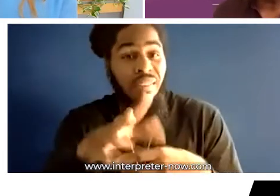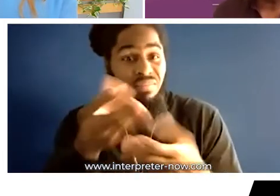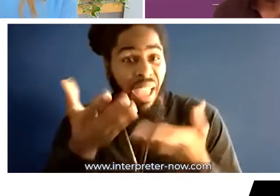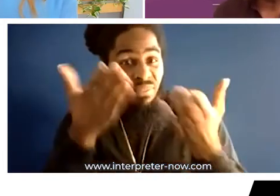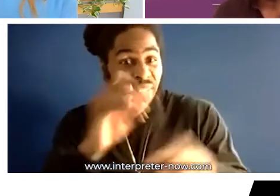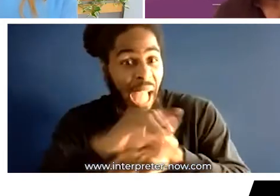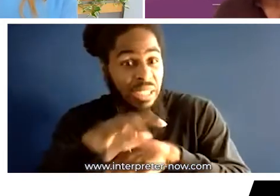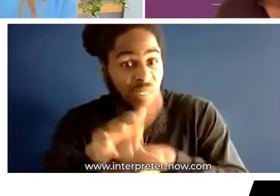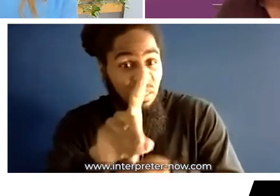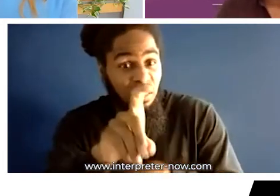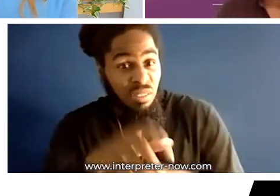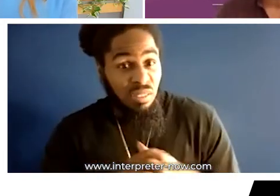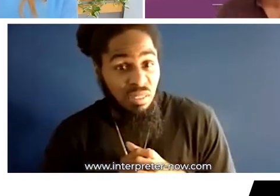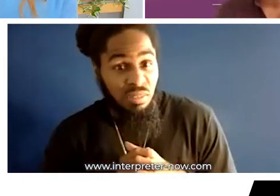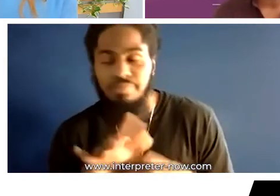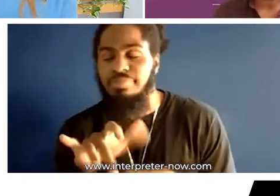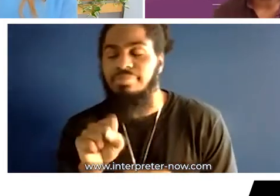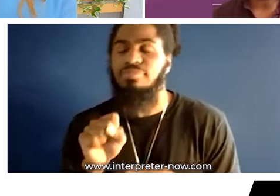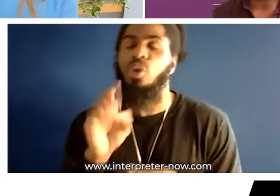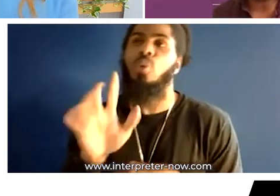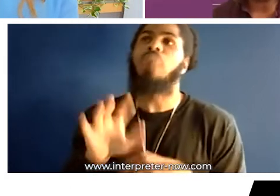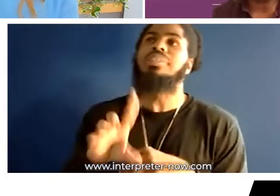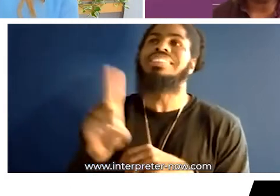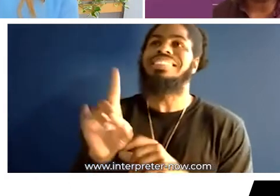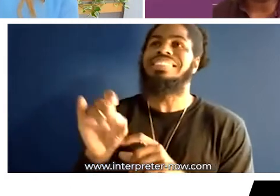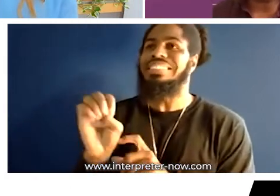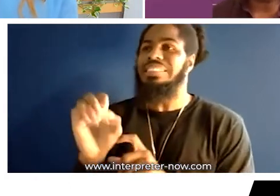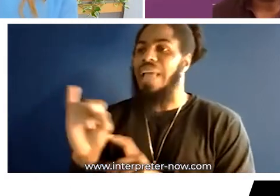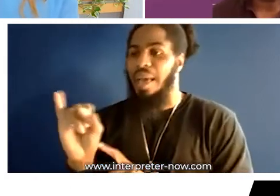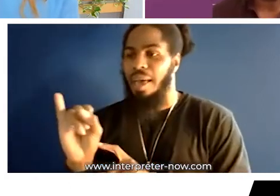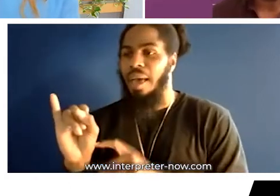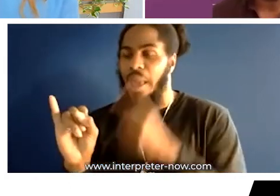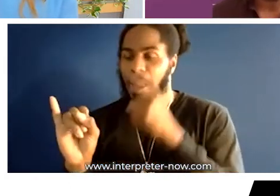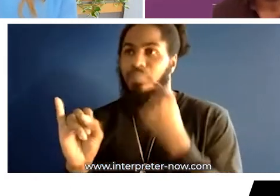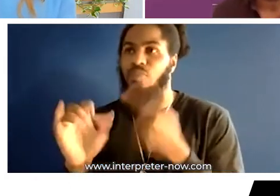I would say to those DEI practitioners who are encountering client partners with a global